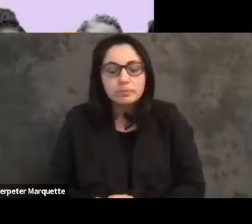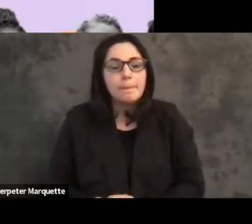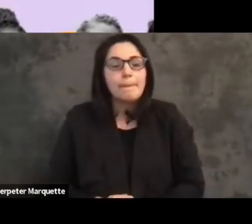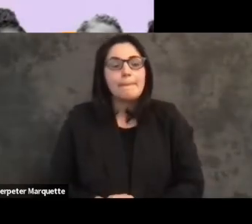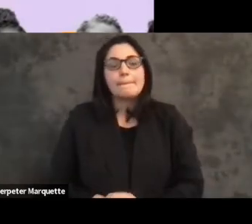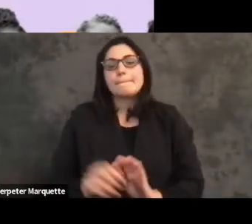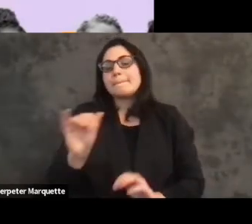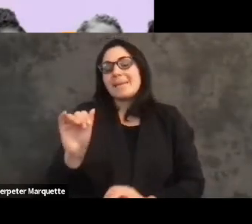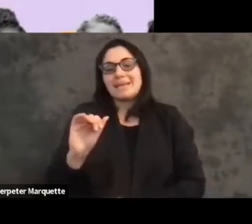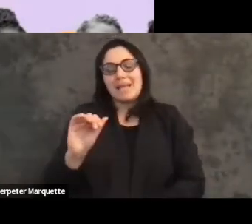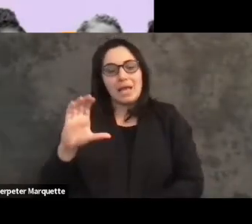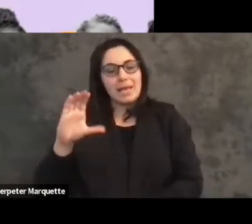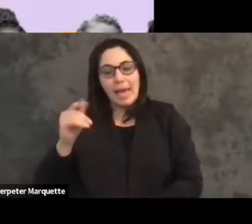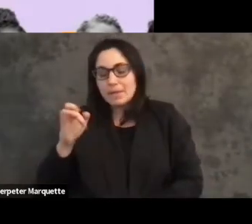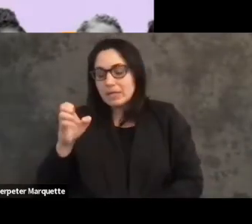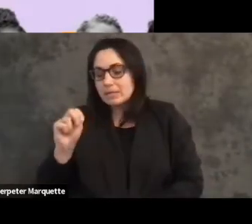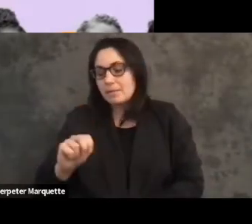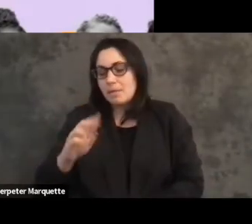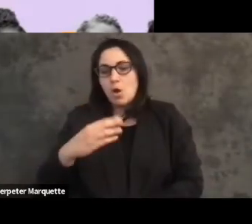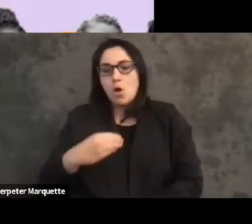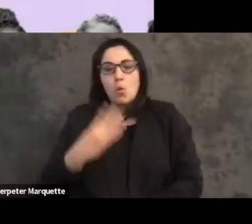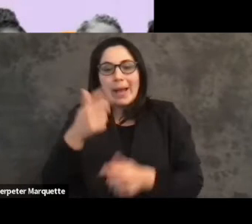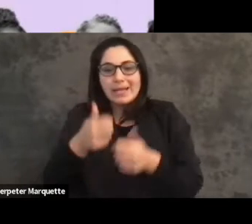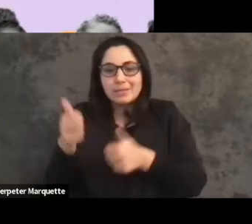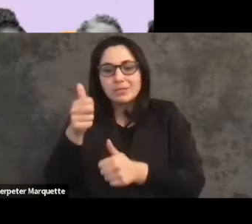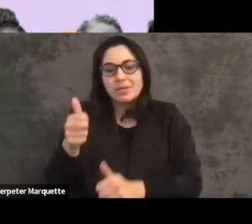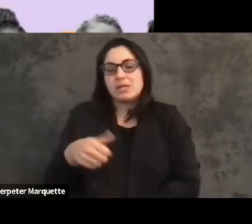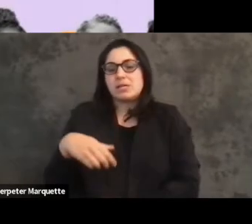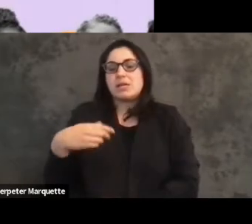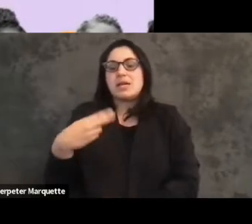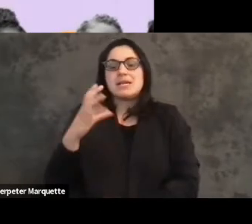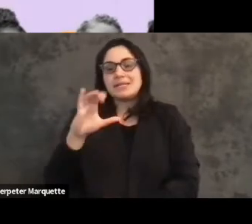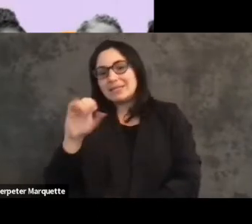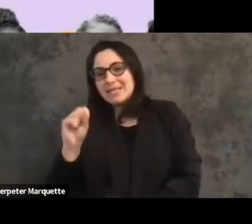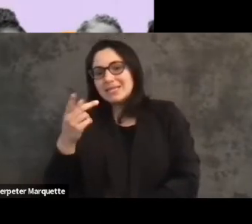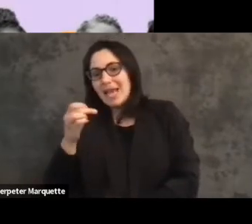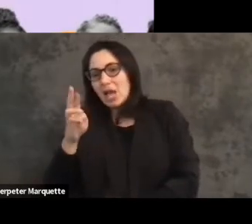and your struggle and your organizing is so critically important. You know, forces like